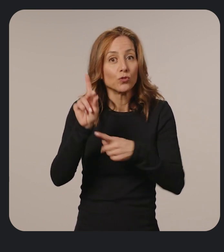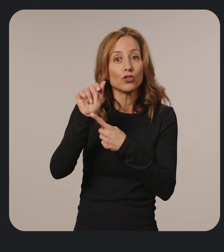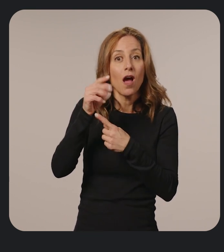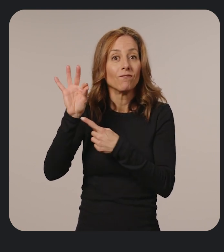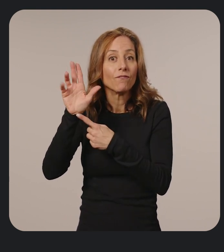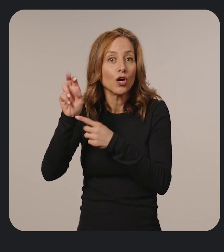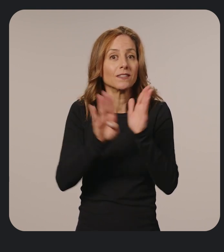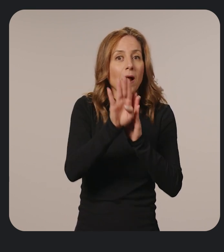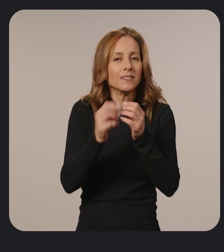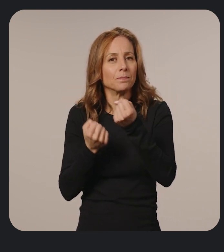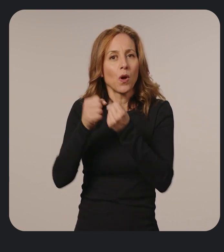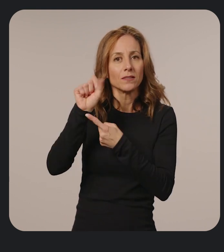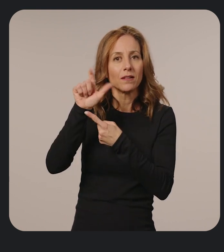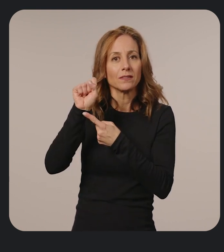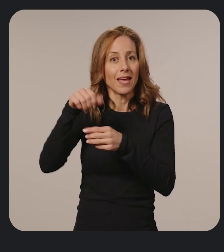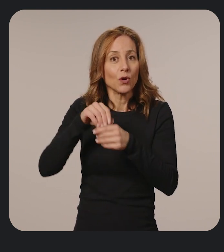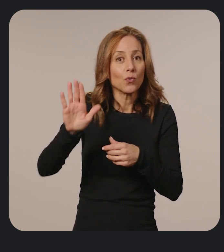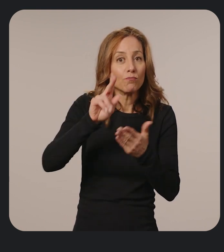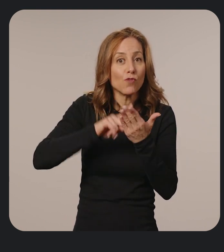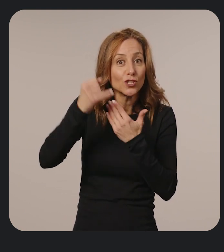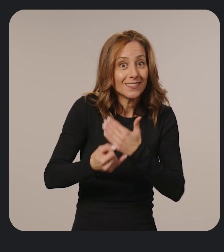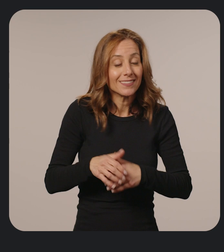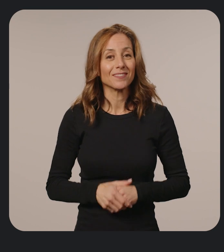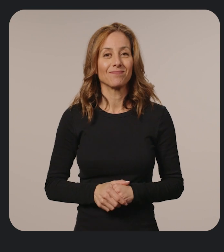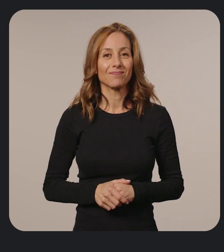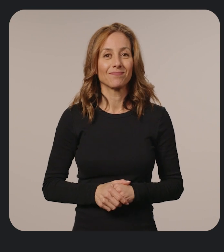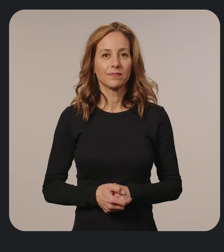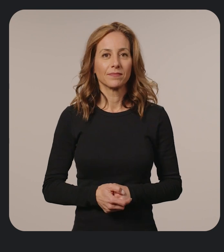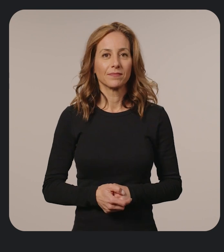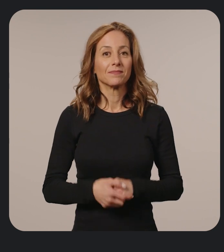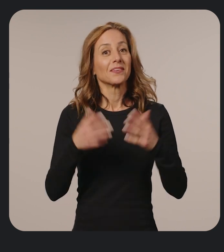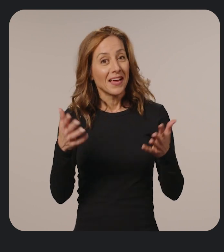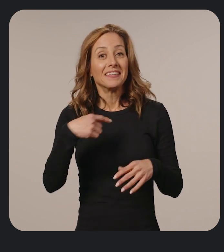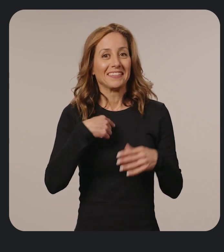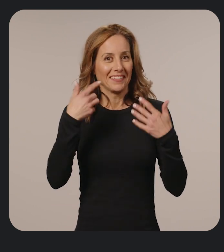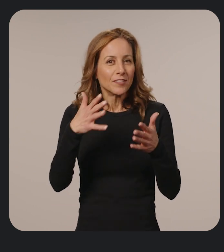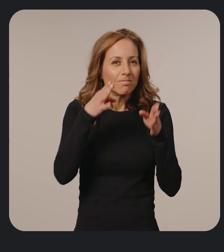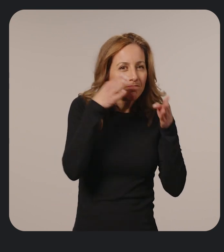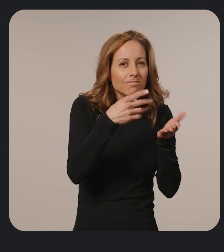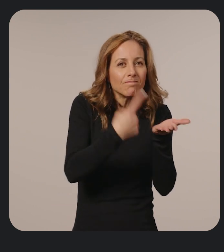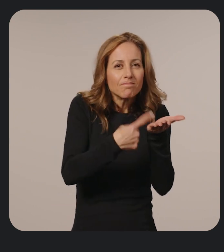for enabling Dart and Flutter developers to support SLSA in your projects. OK, now that we've spent some time covering